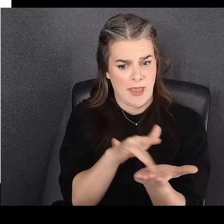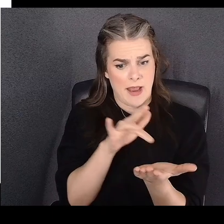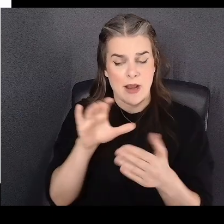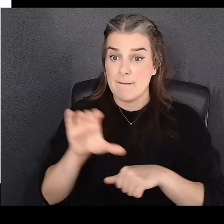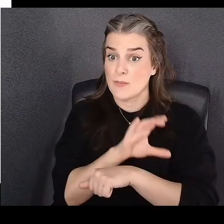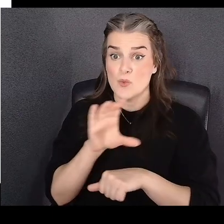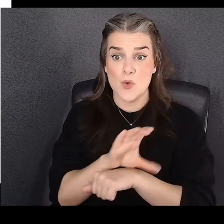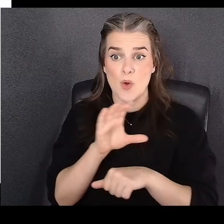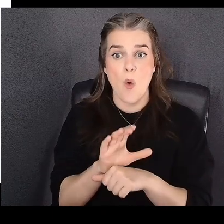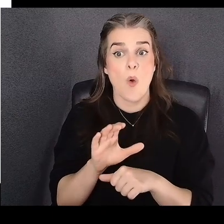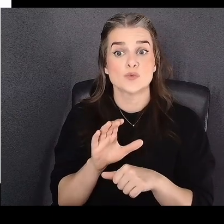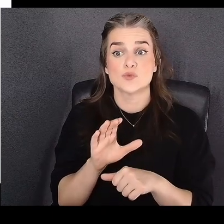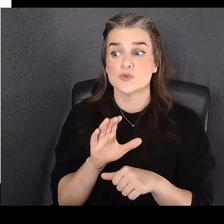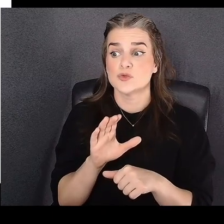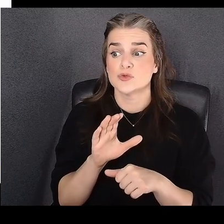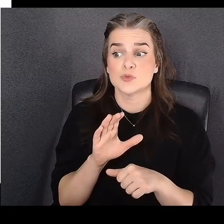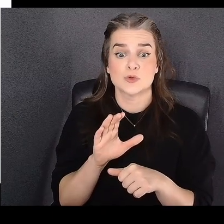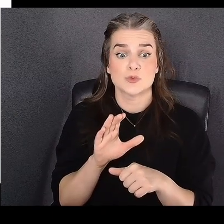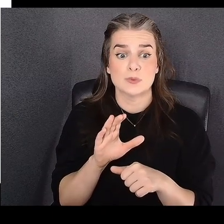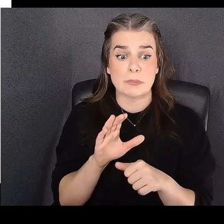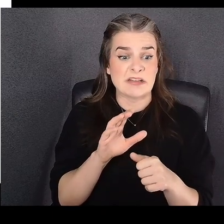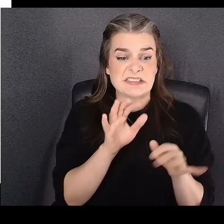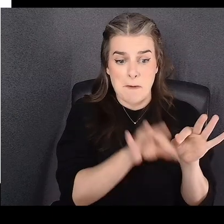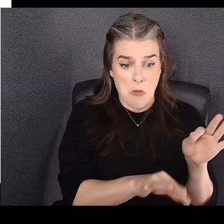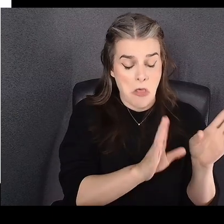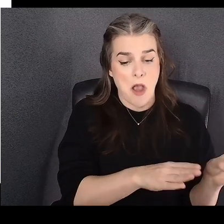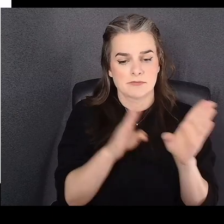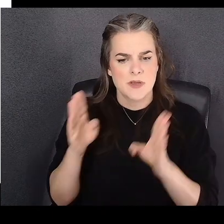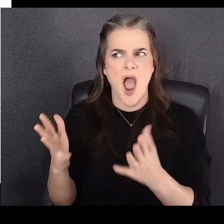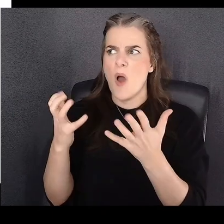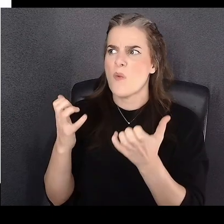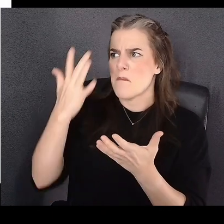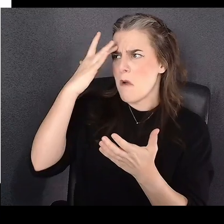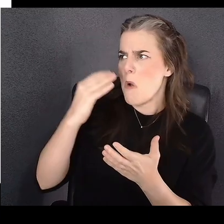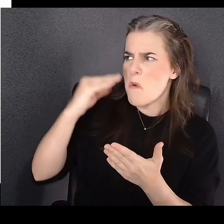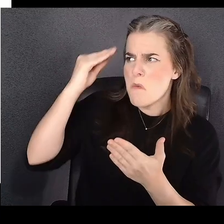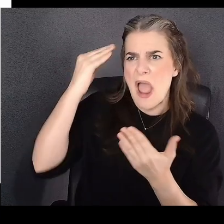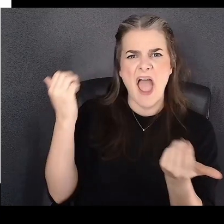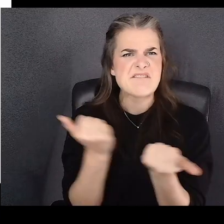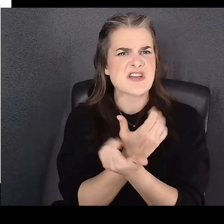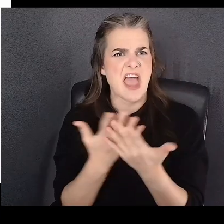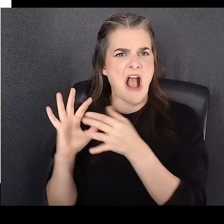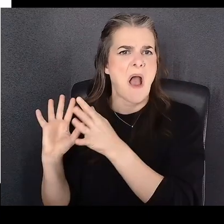and integrate everything, as well as, hey, I want to learn about what social media is